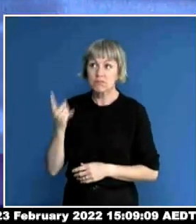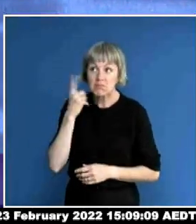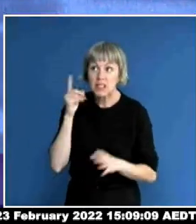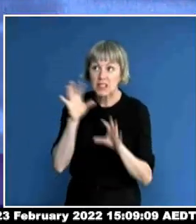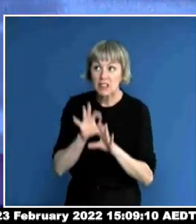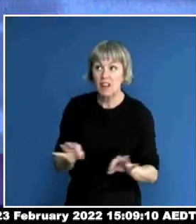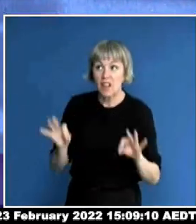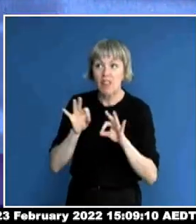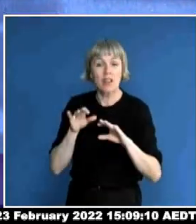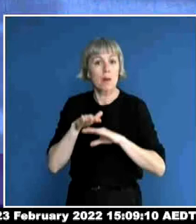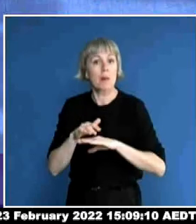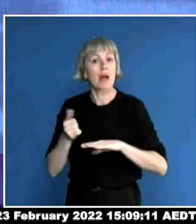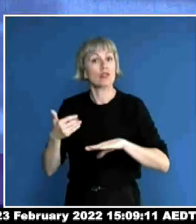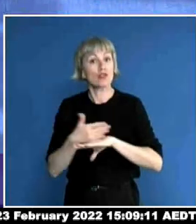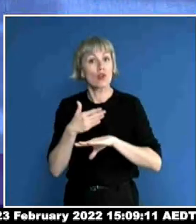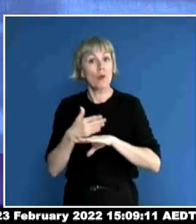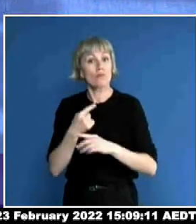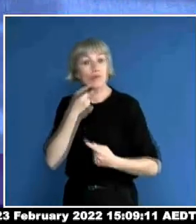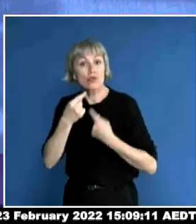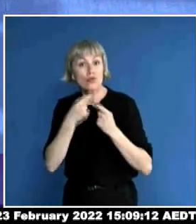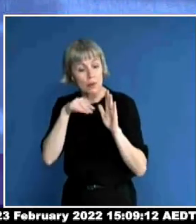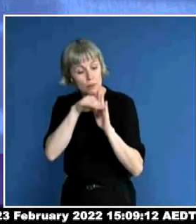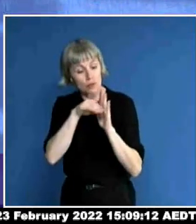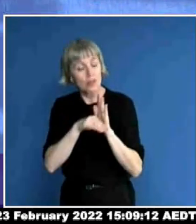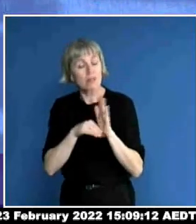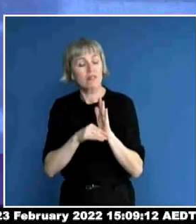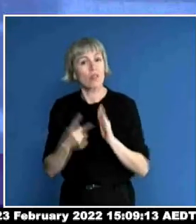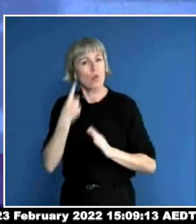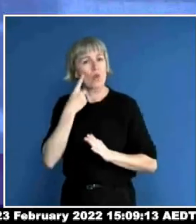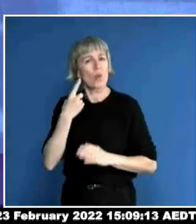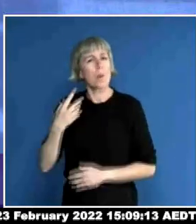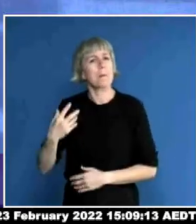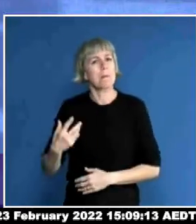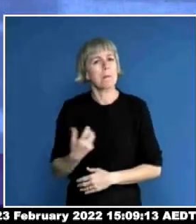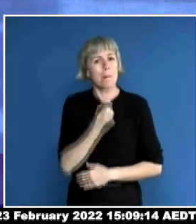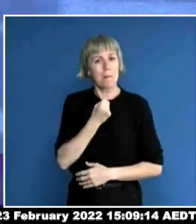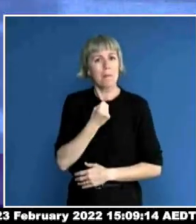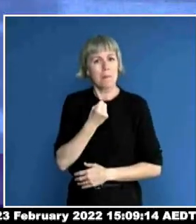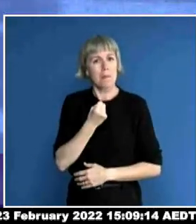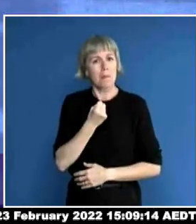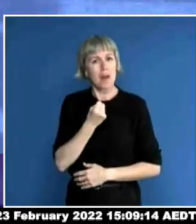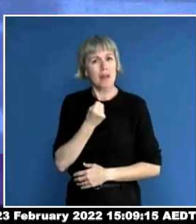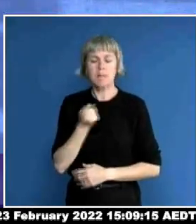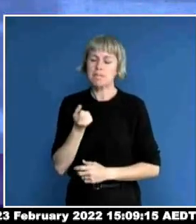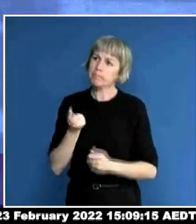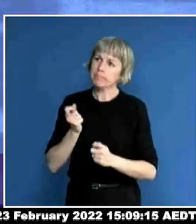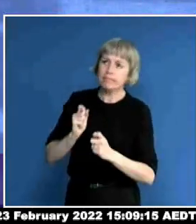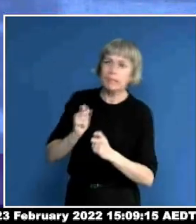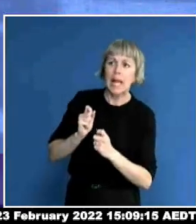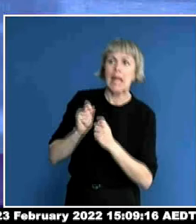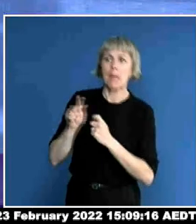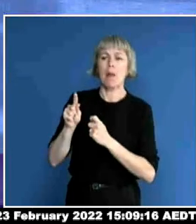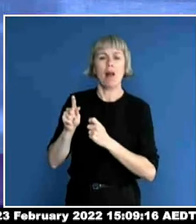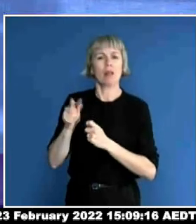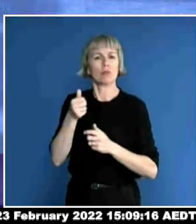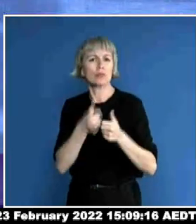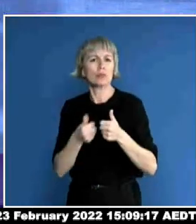you had to send an email to two fairly senior people asking them if there was an update on the position description.